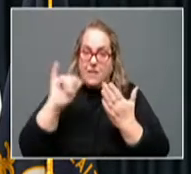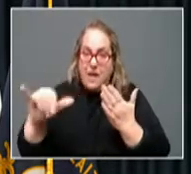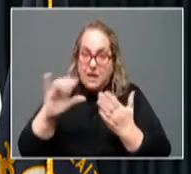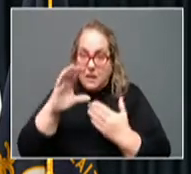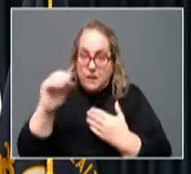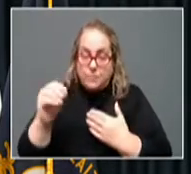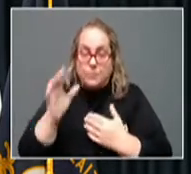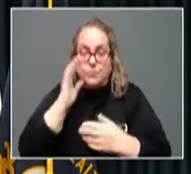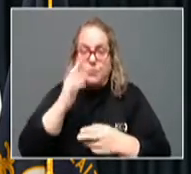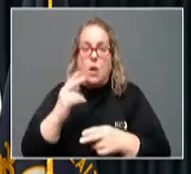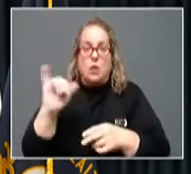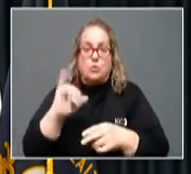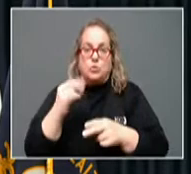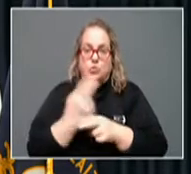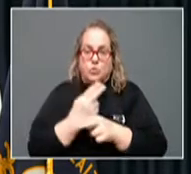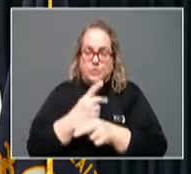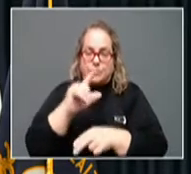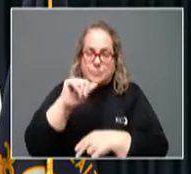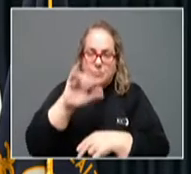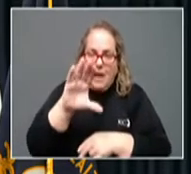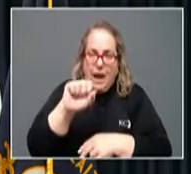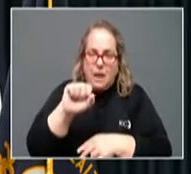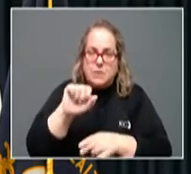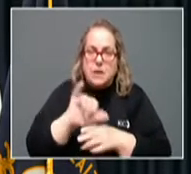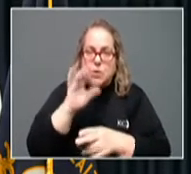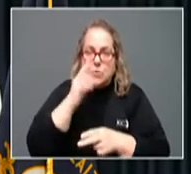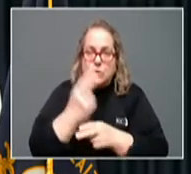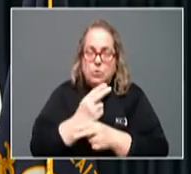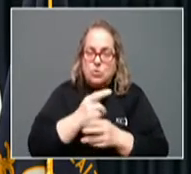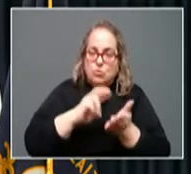research and development of this advanced technology as well as